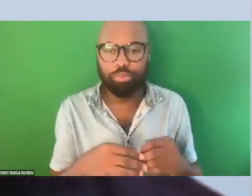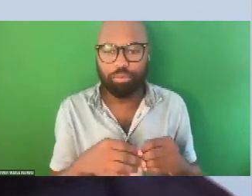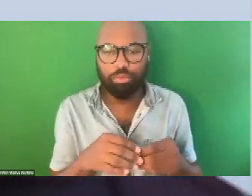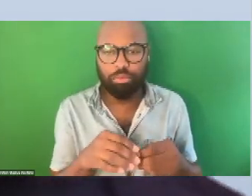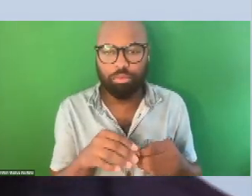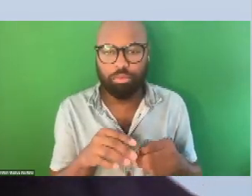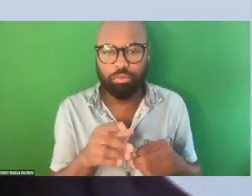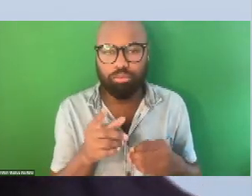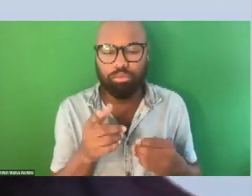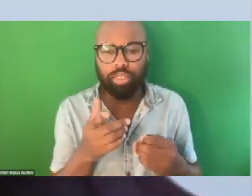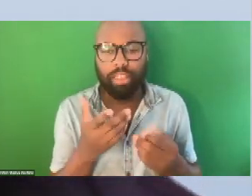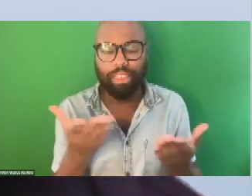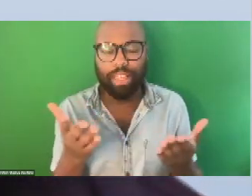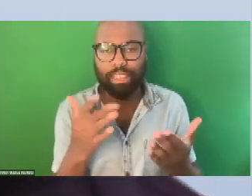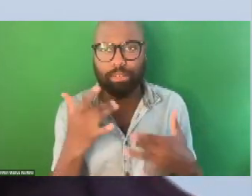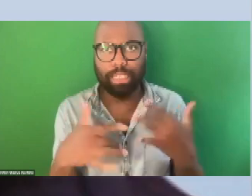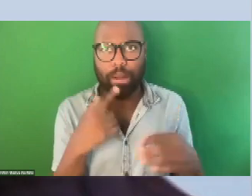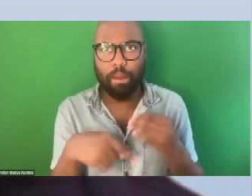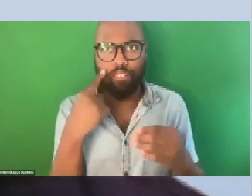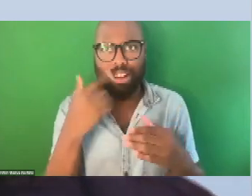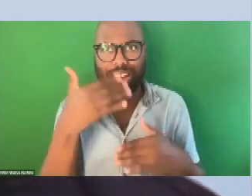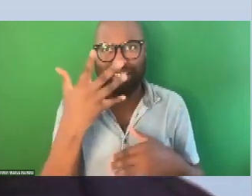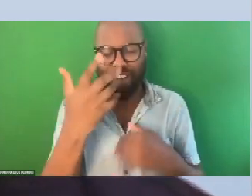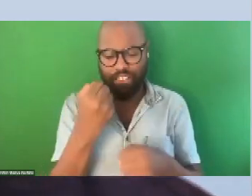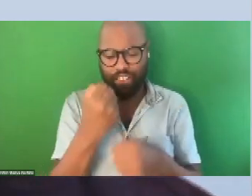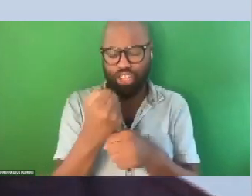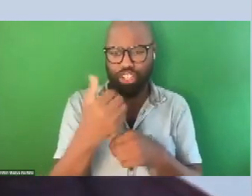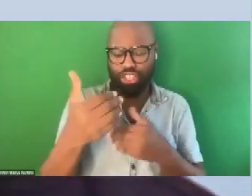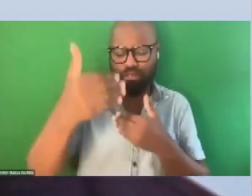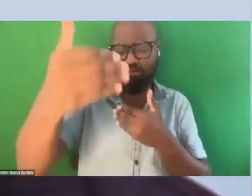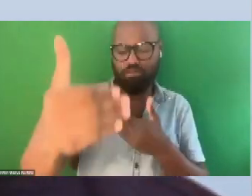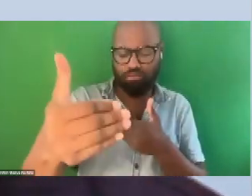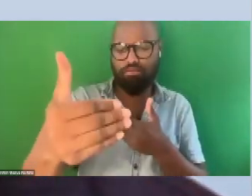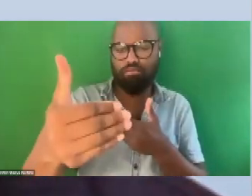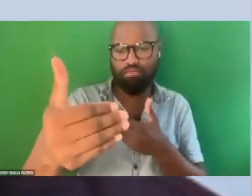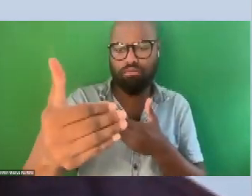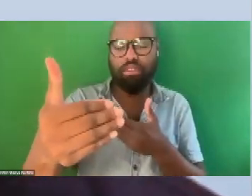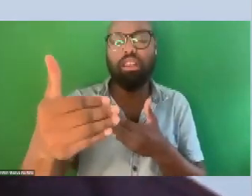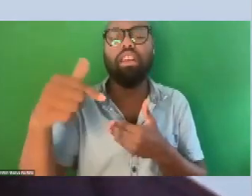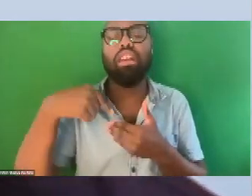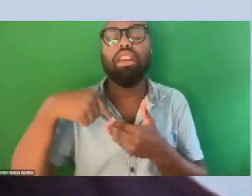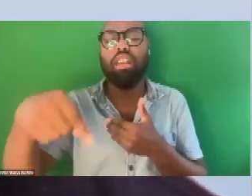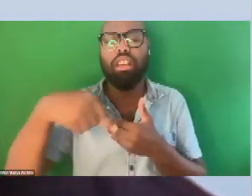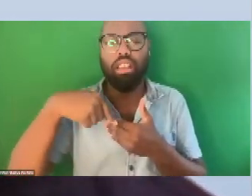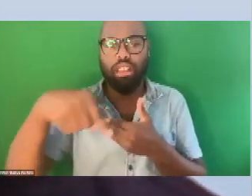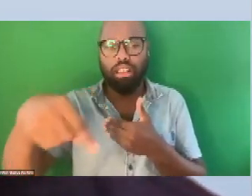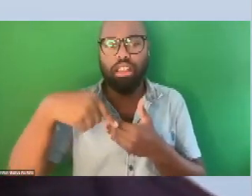And the ubiquity of